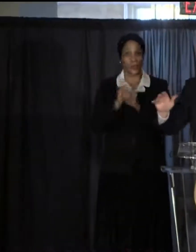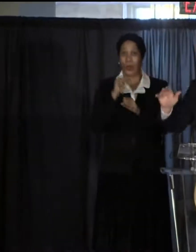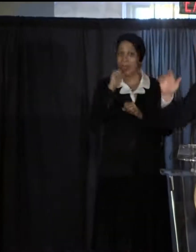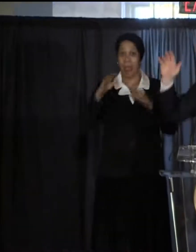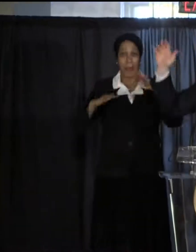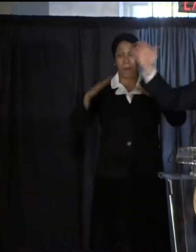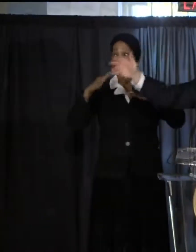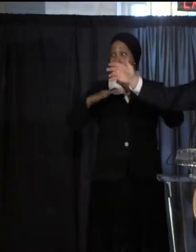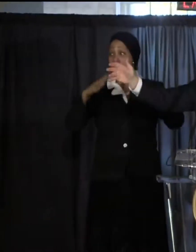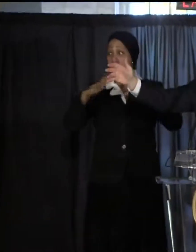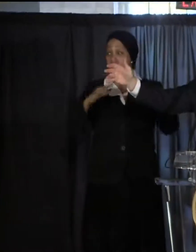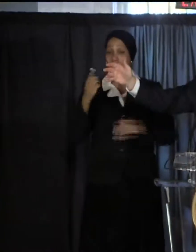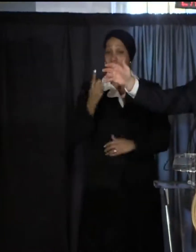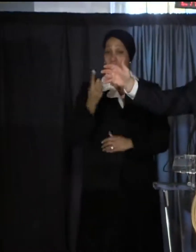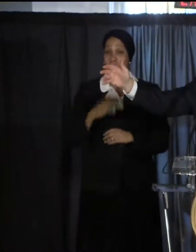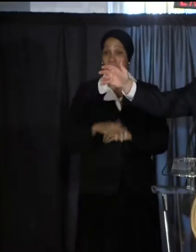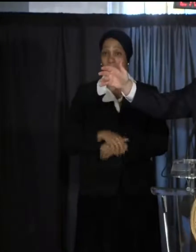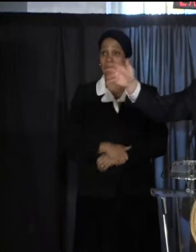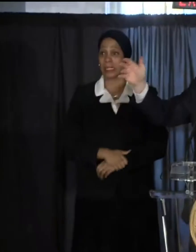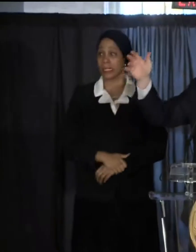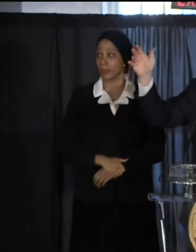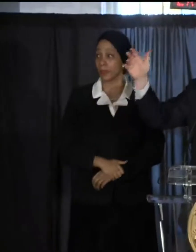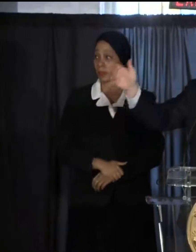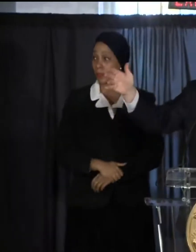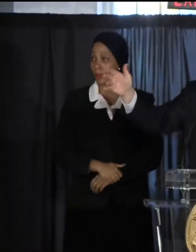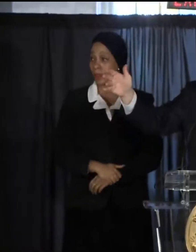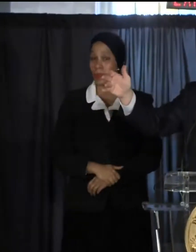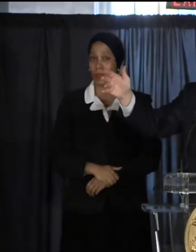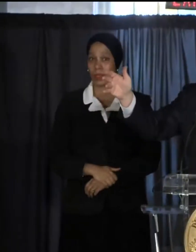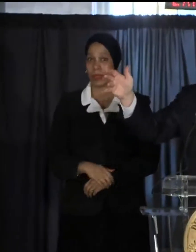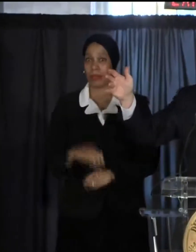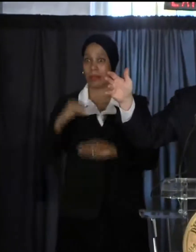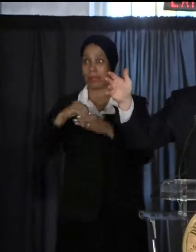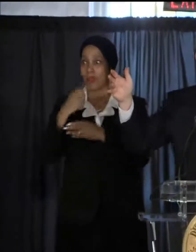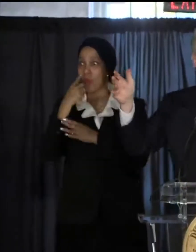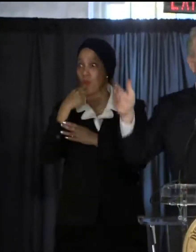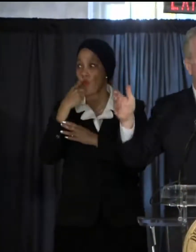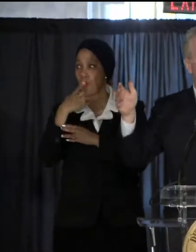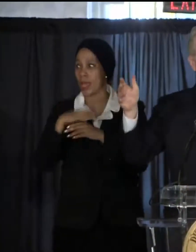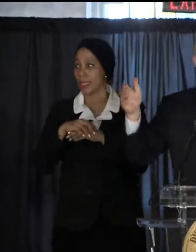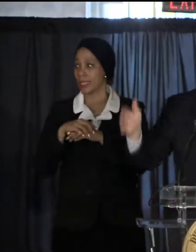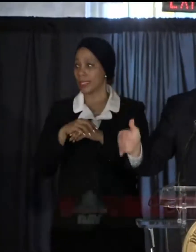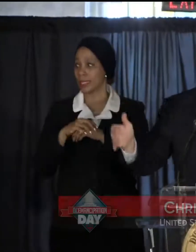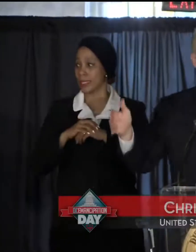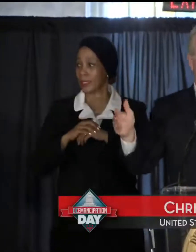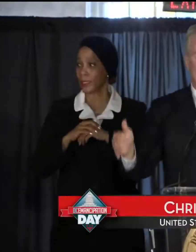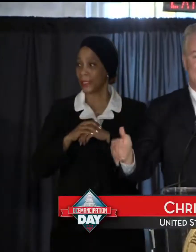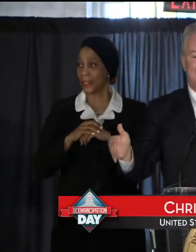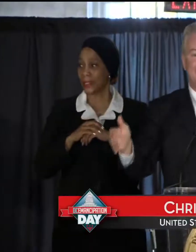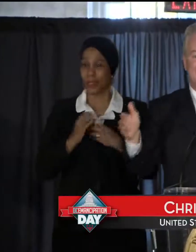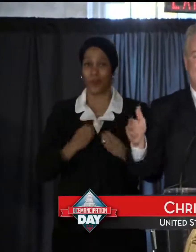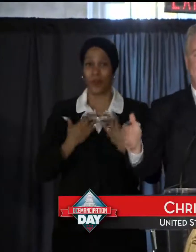AND ALWAYS IN THE RED, IT IS VERY REFRESHING TO SEE THE KIND